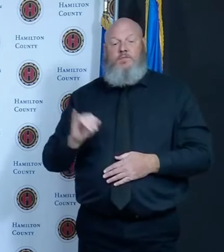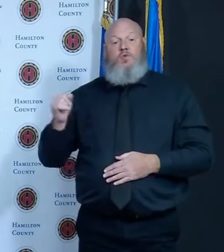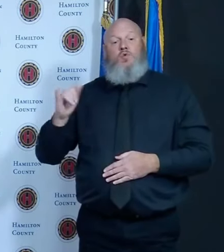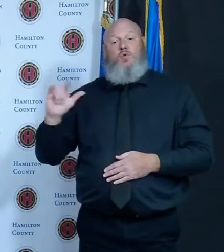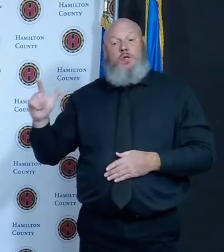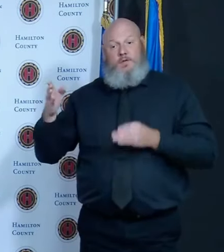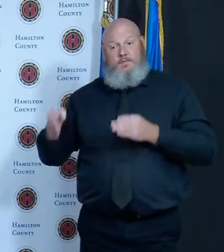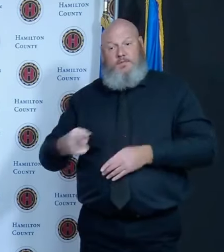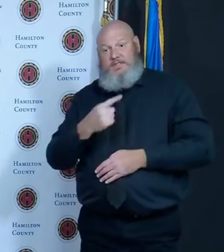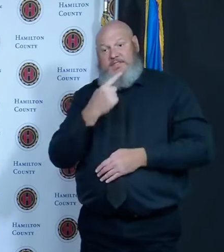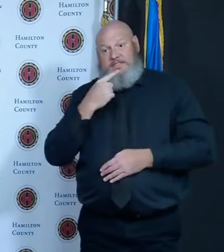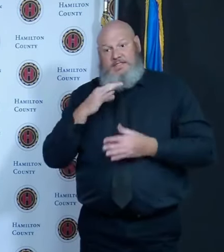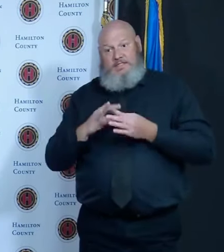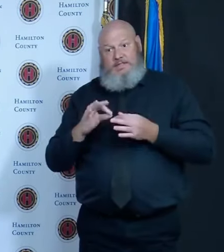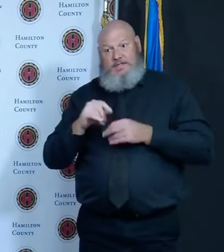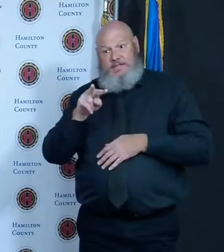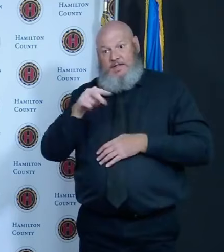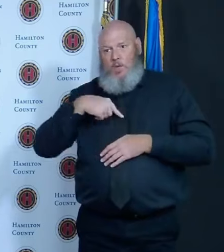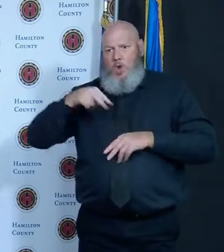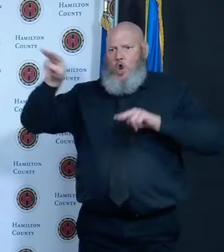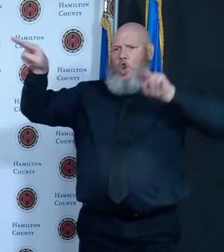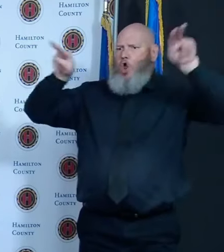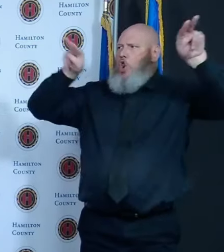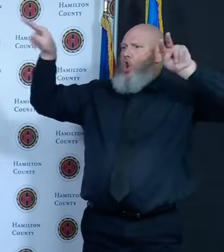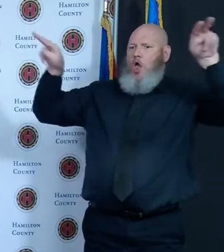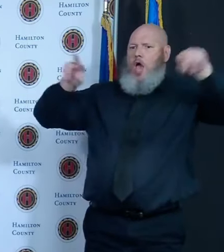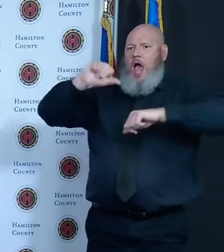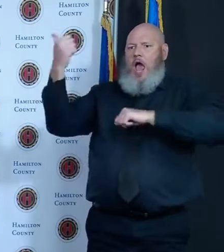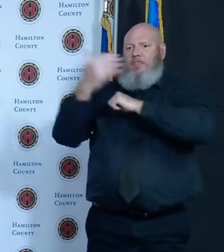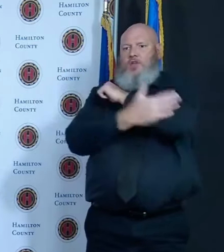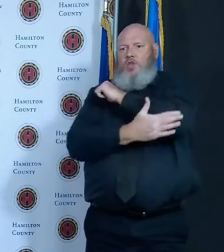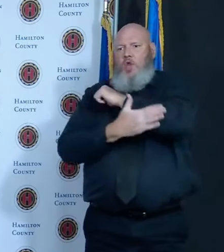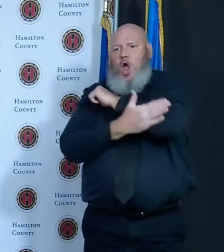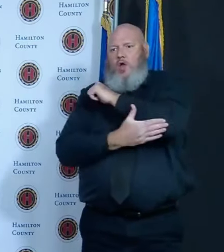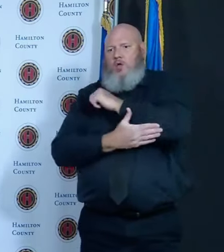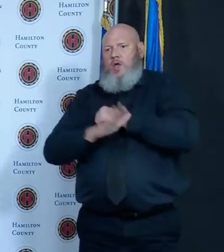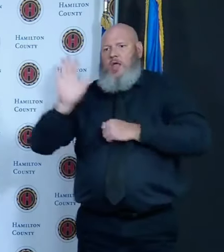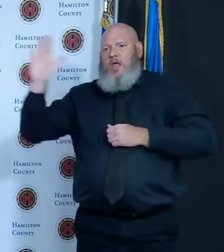to go back to that there is no appetite for and no desire to have to do this twice